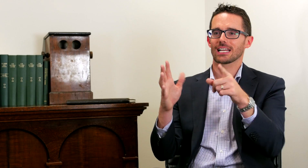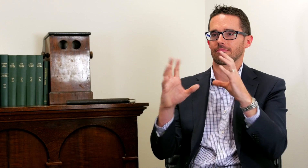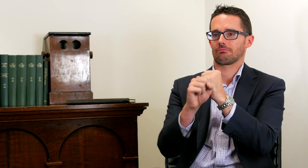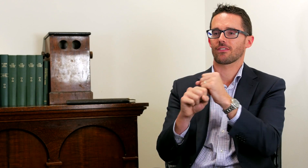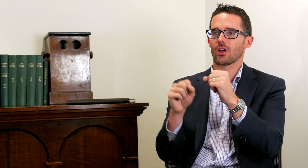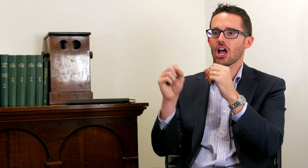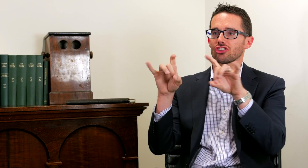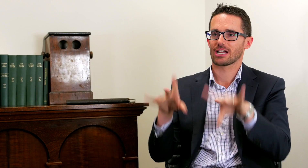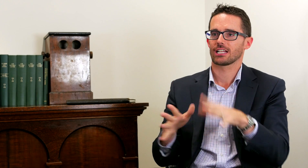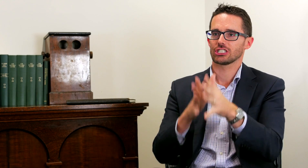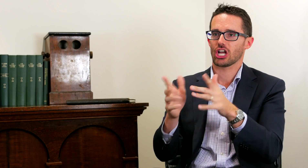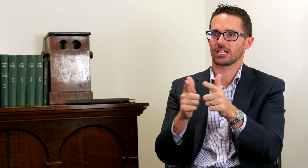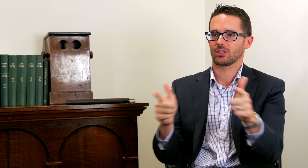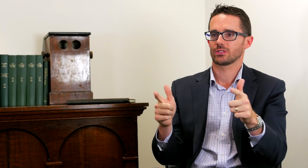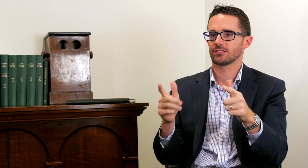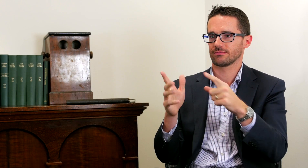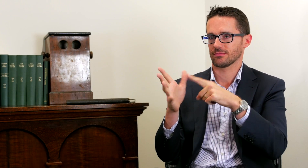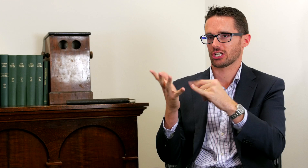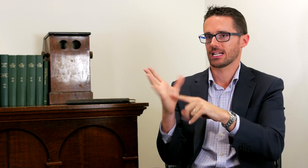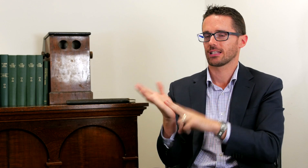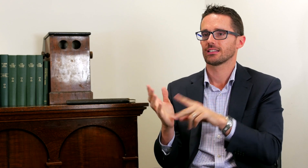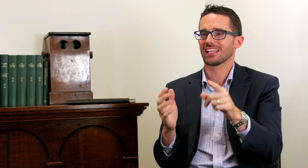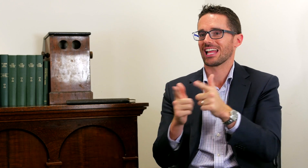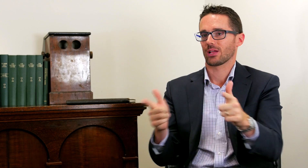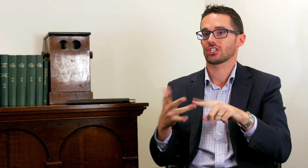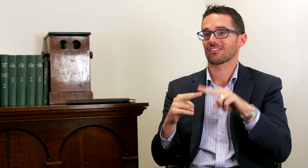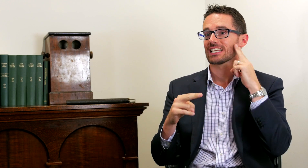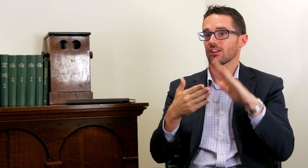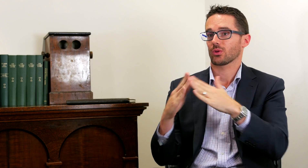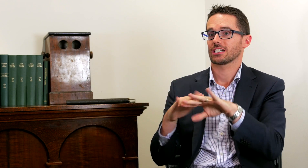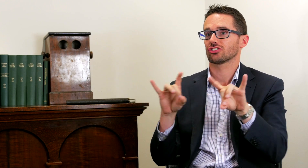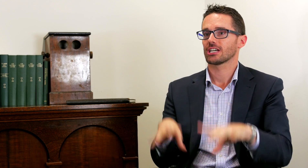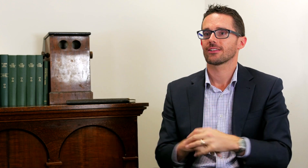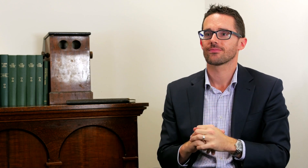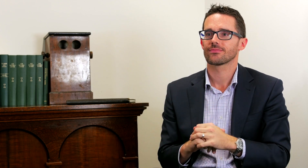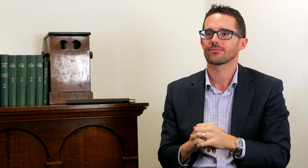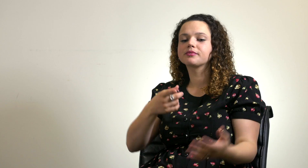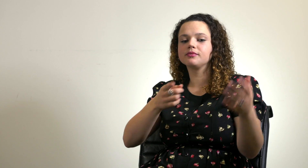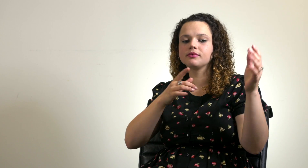Auslan is the acronym for Australian Sign Language, the language of the deaf community here in Australia.